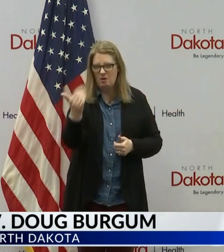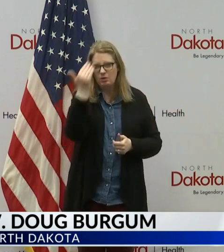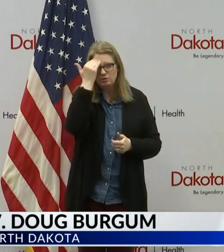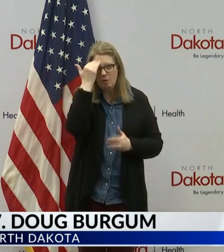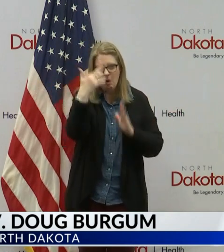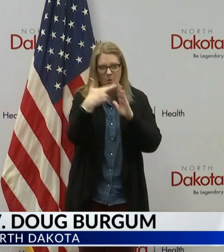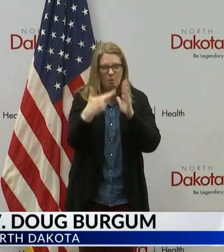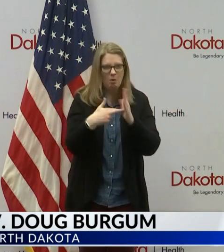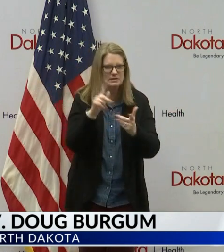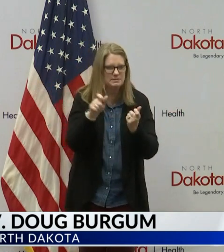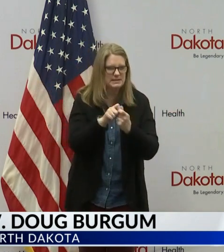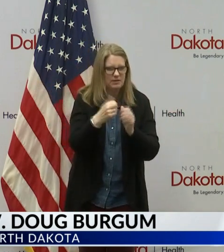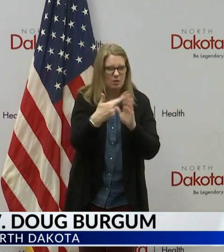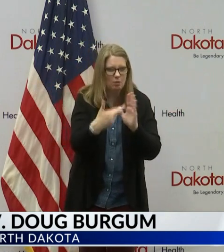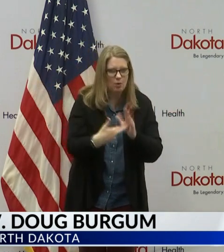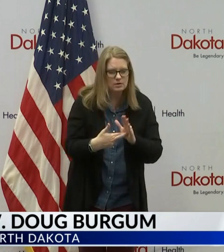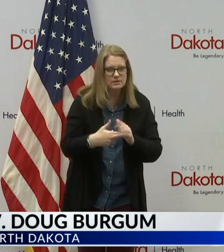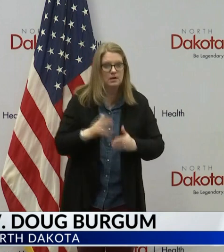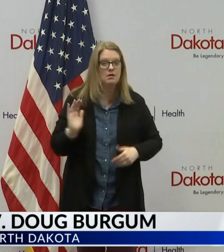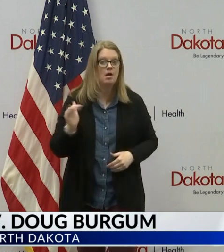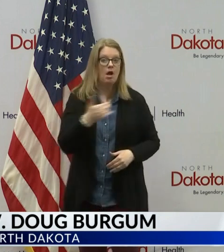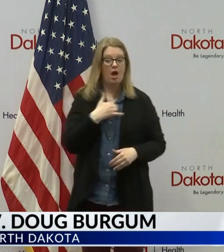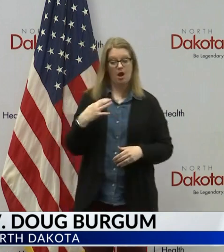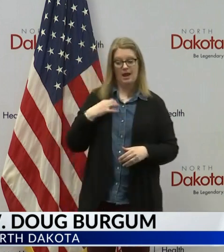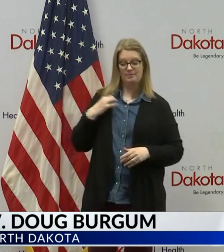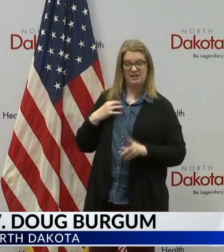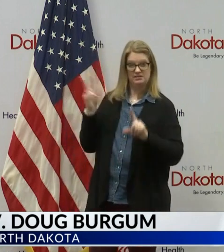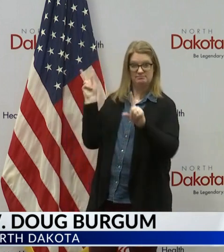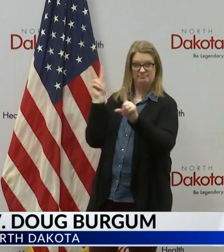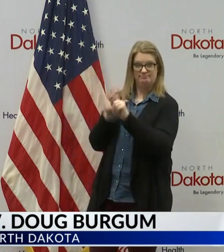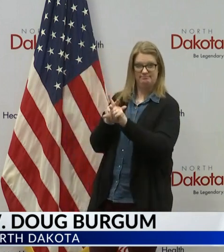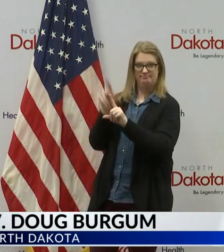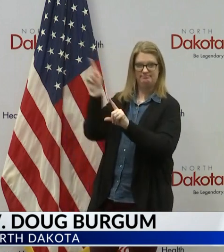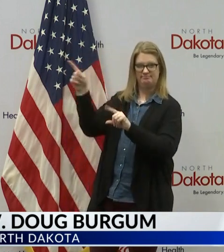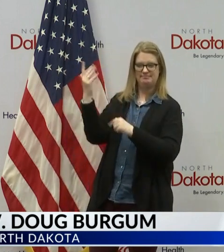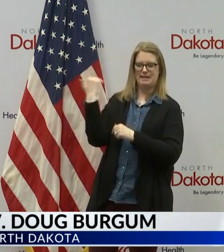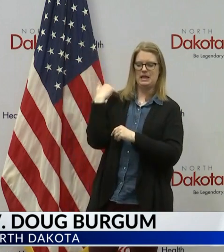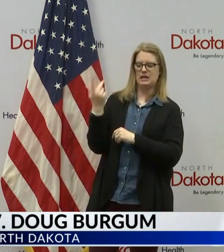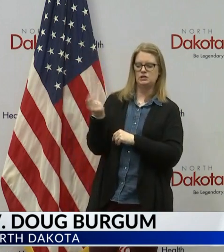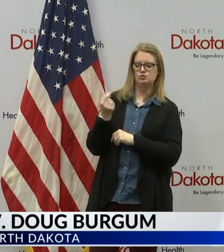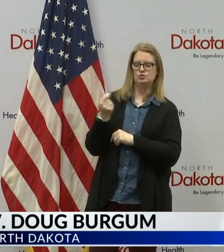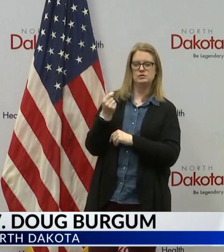THE RULES ON THE CRITERIA. AND WE EXPECT TO SEE THEM TOMORROW, BUT WE DID SUBMIT OUR